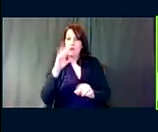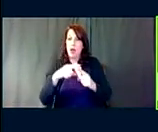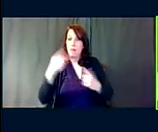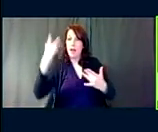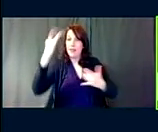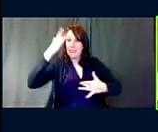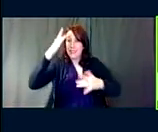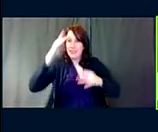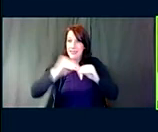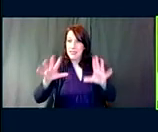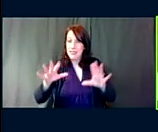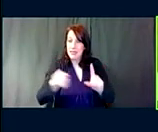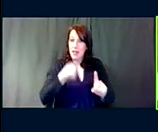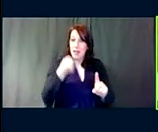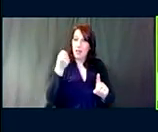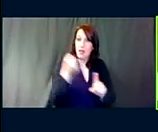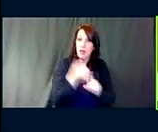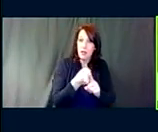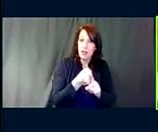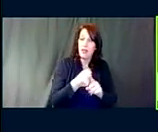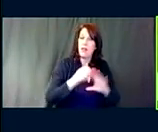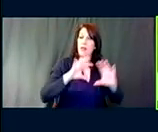LOOK AT DISEASES THAT DISPROPORTIONATELY IMPACT ONE